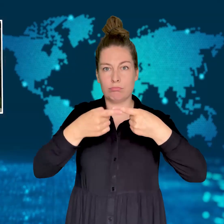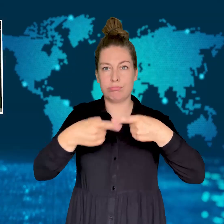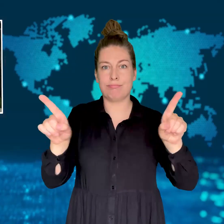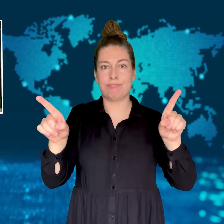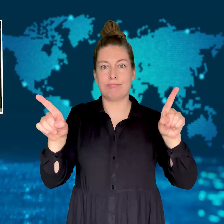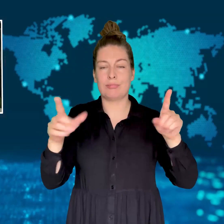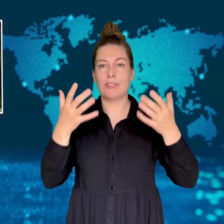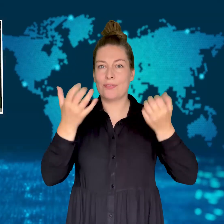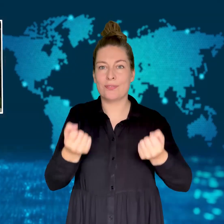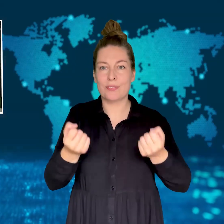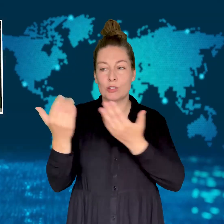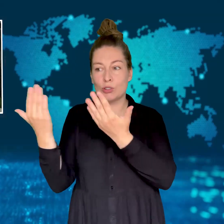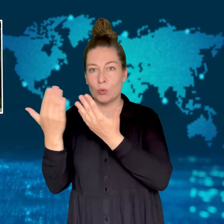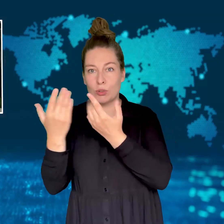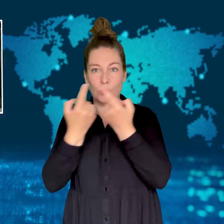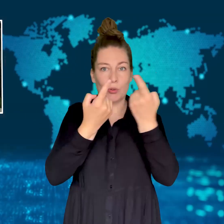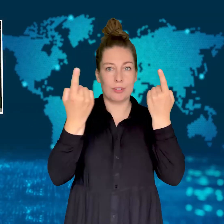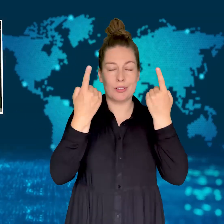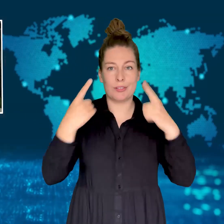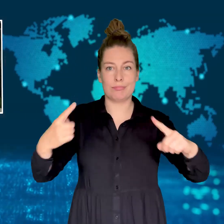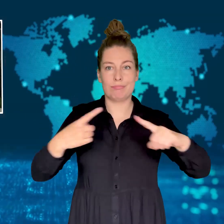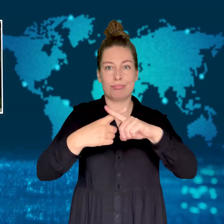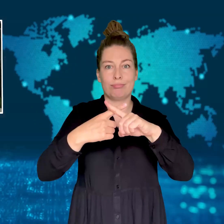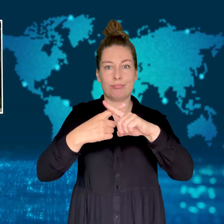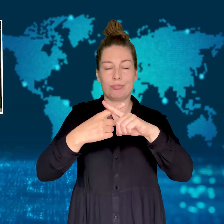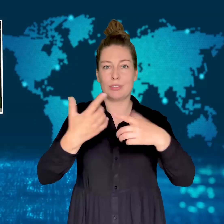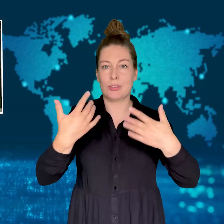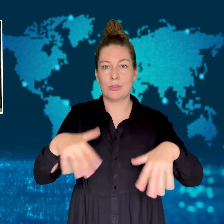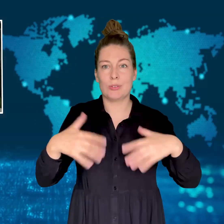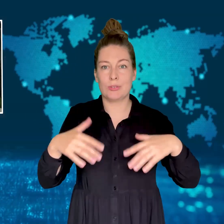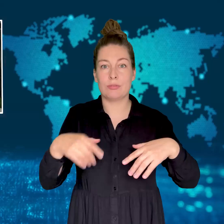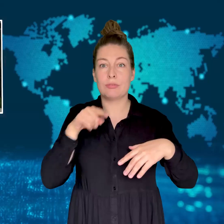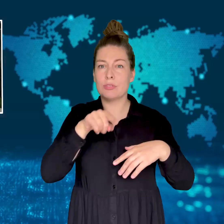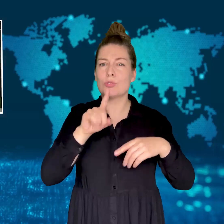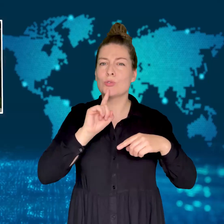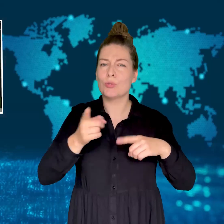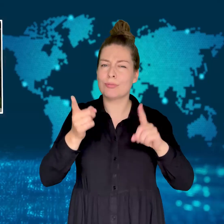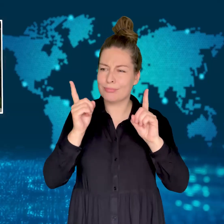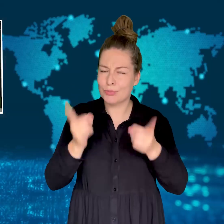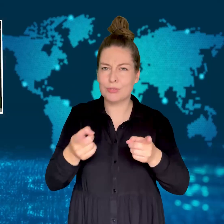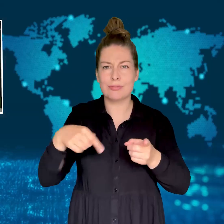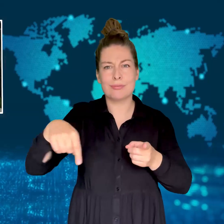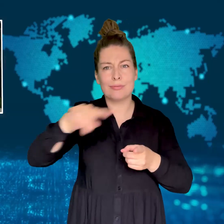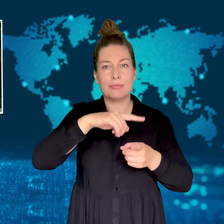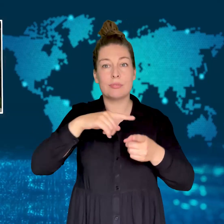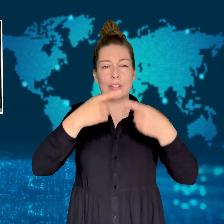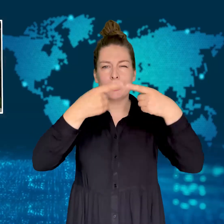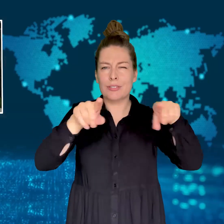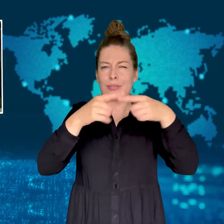for a basis of acceptance.